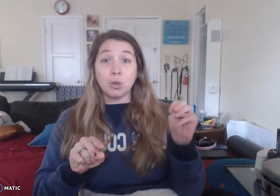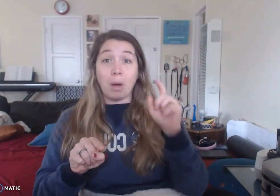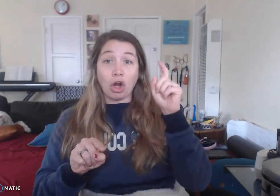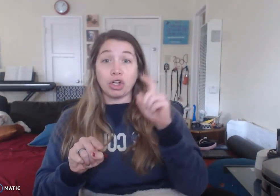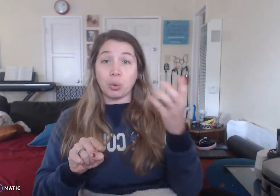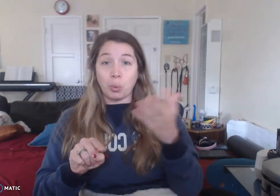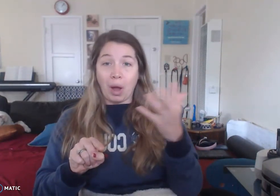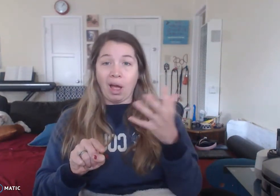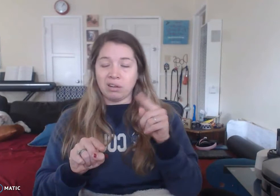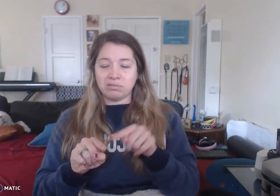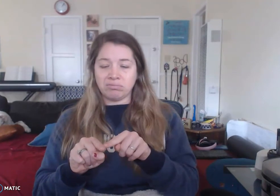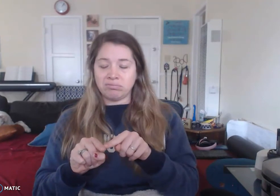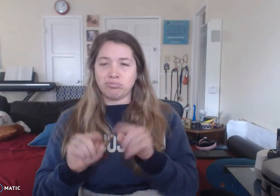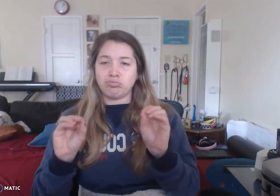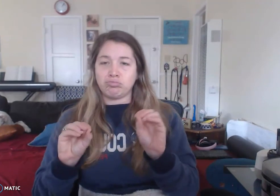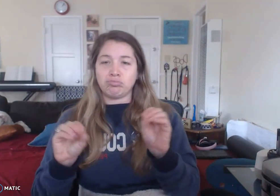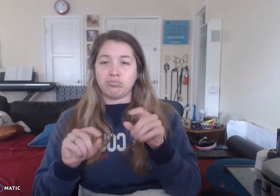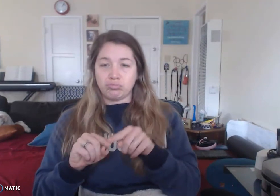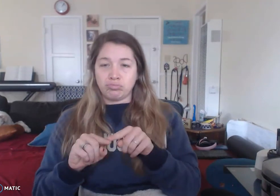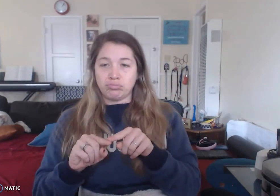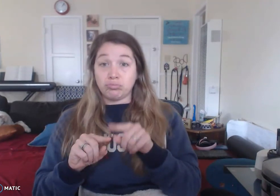NMM- nothing in particular